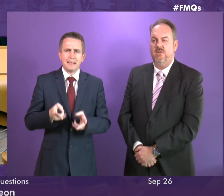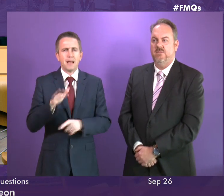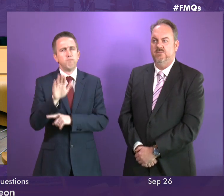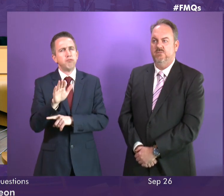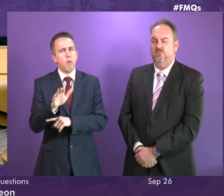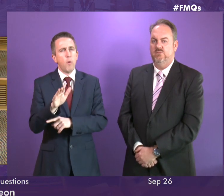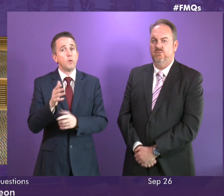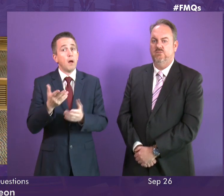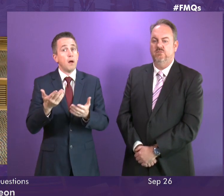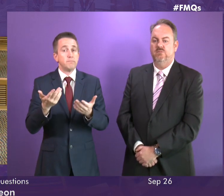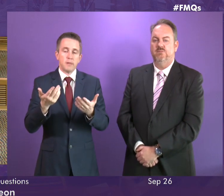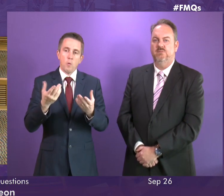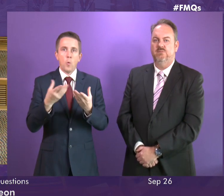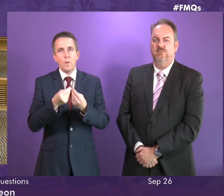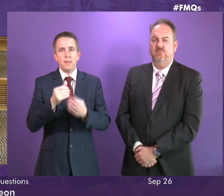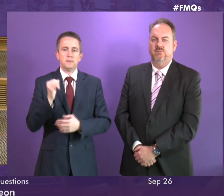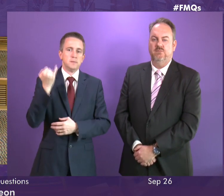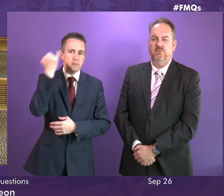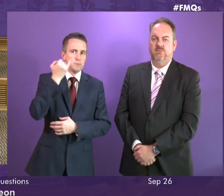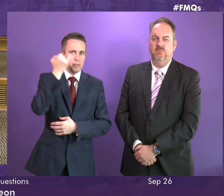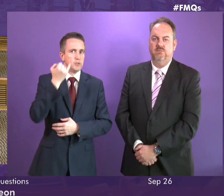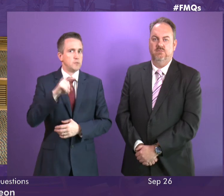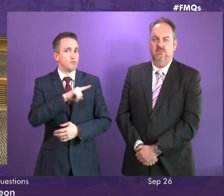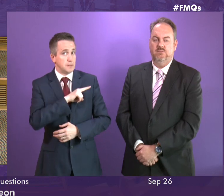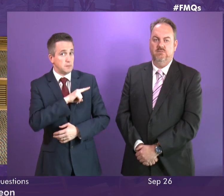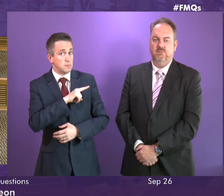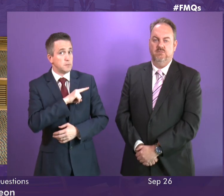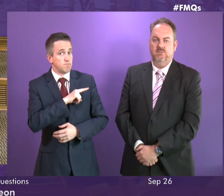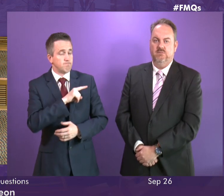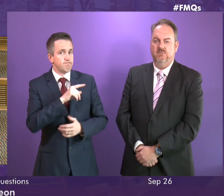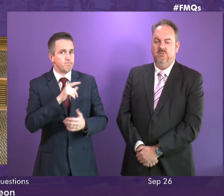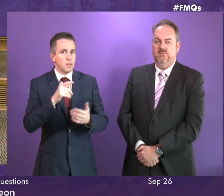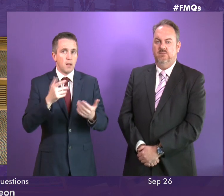circumstances abroad. On some occasions, such circumstances are also faced by victims in